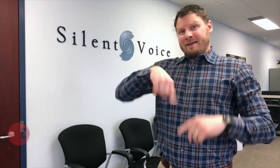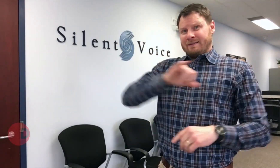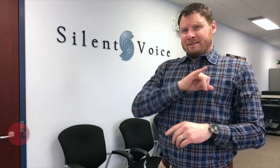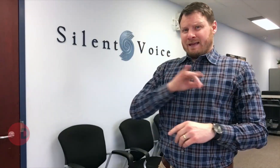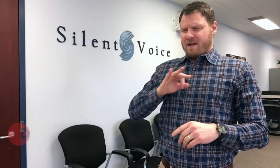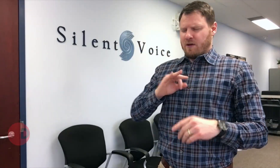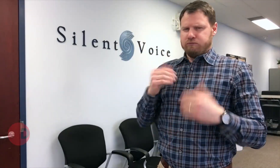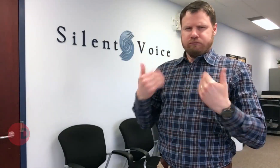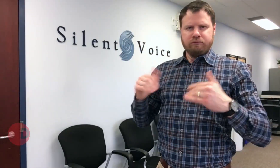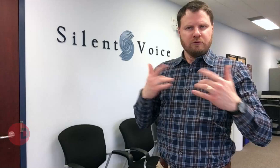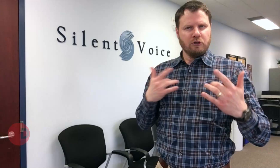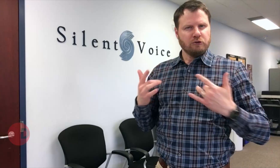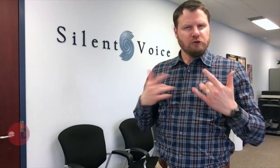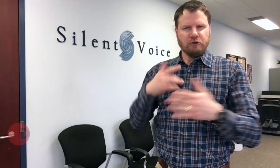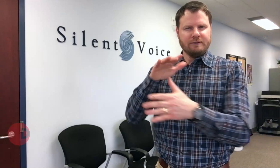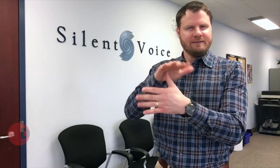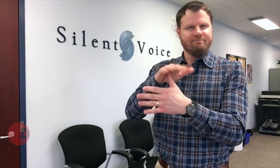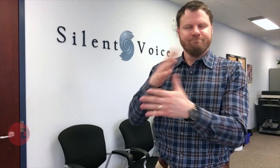service gaps and so on.